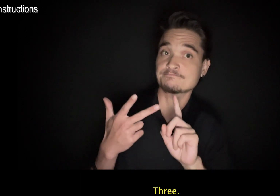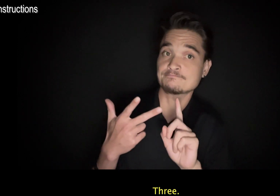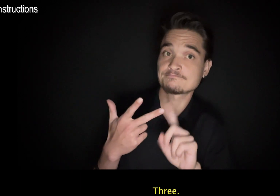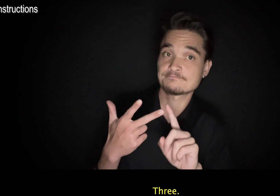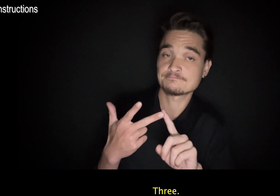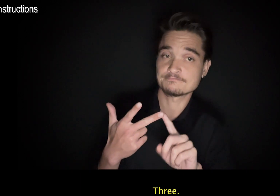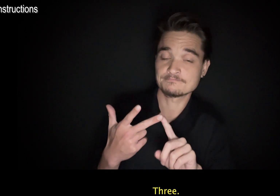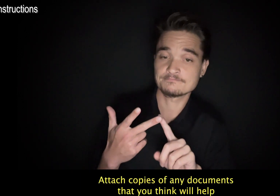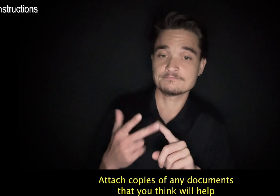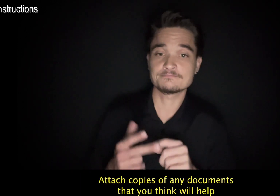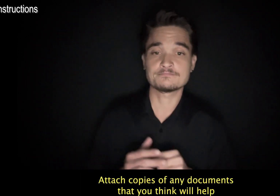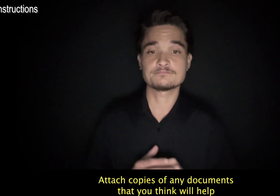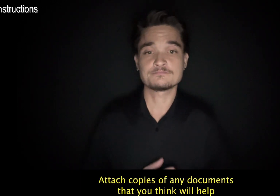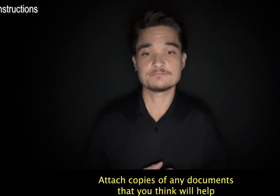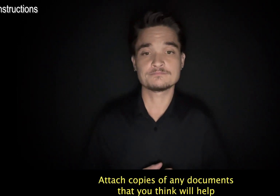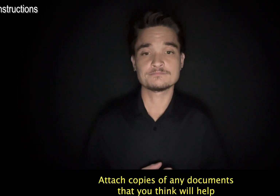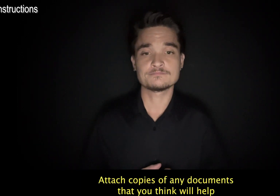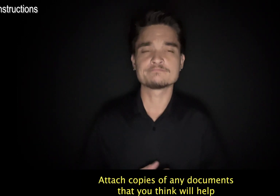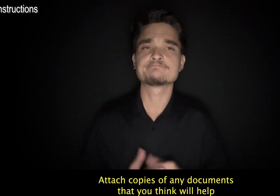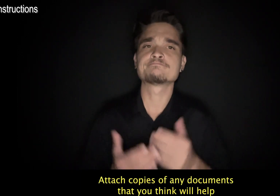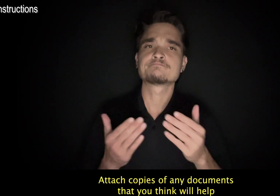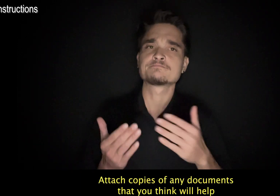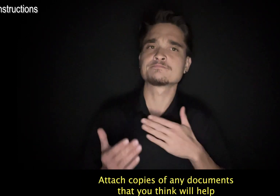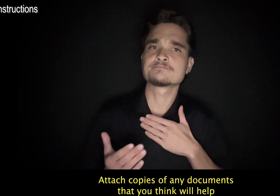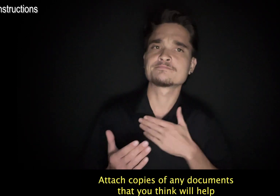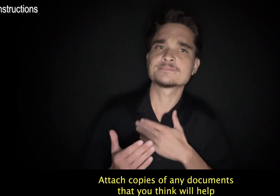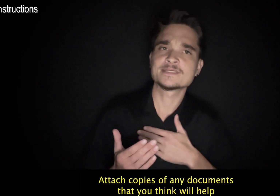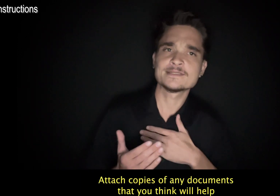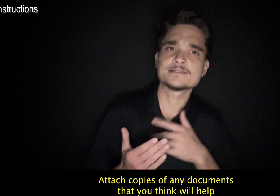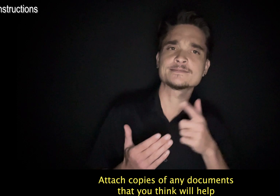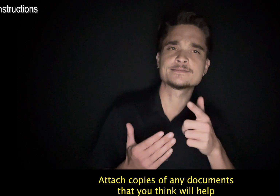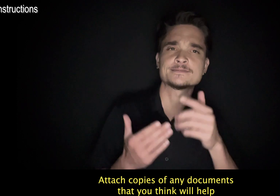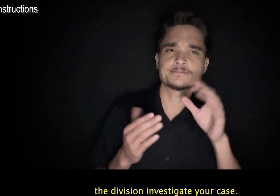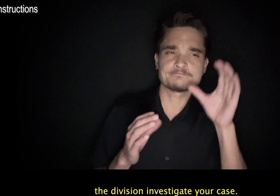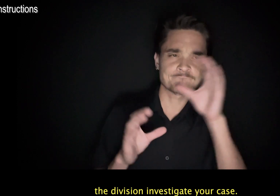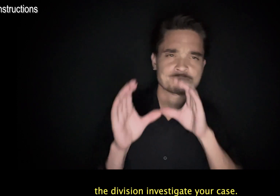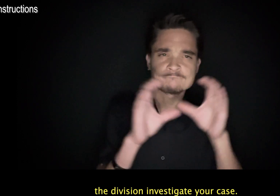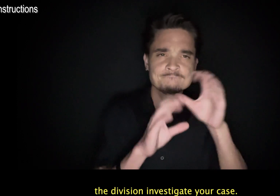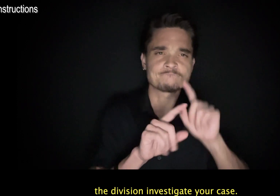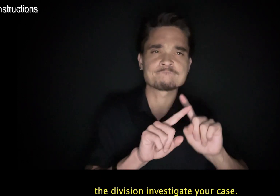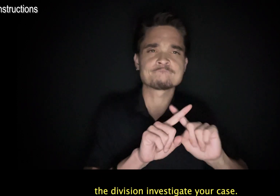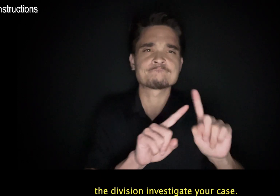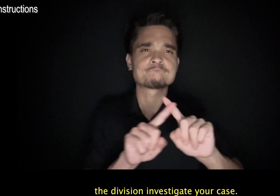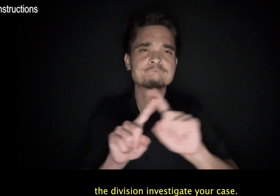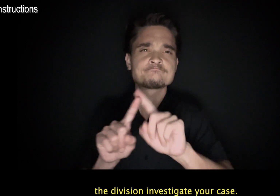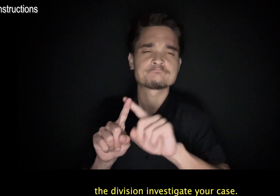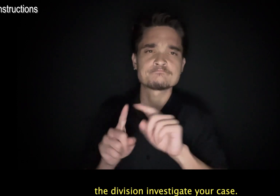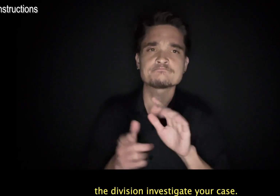Three. Attach copies of any documents that you think will help the division investigate your case.